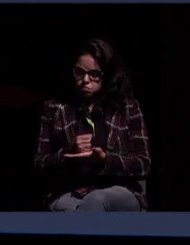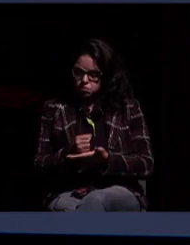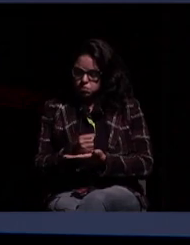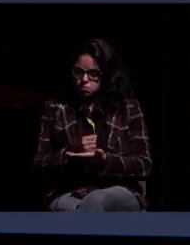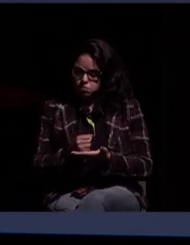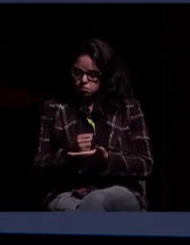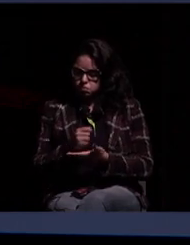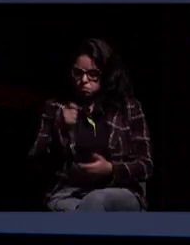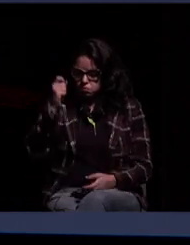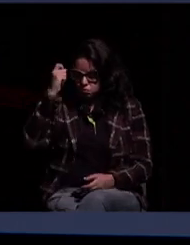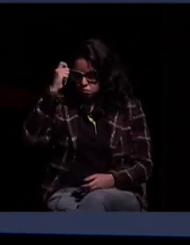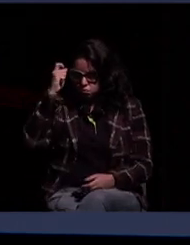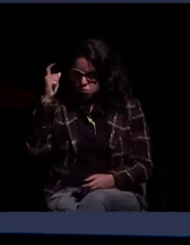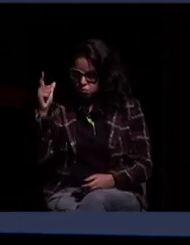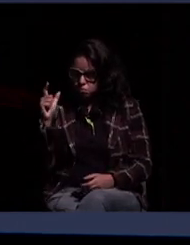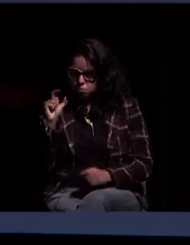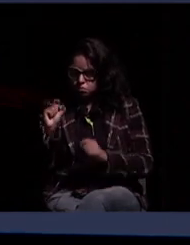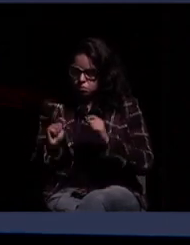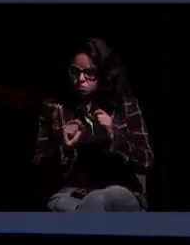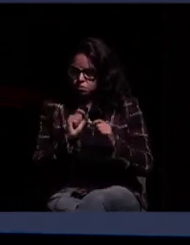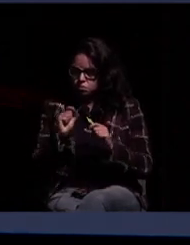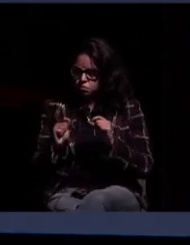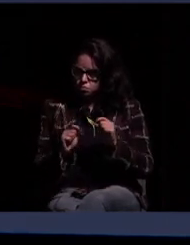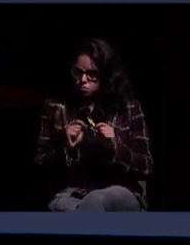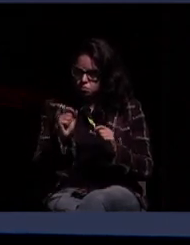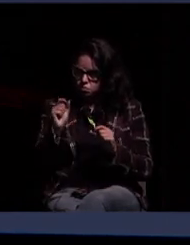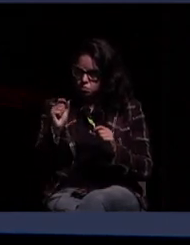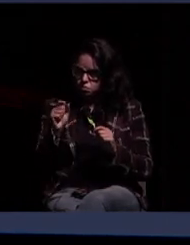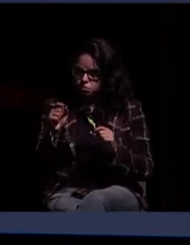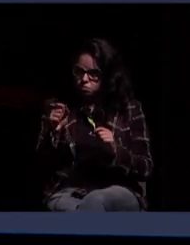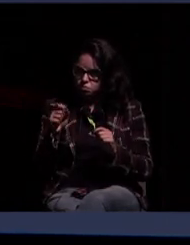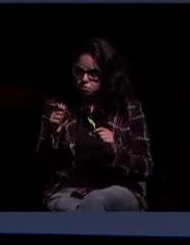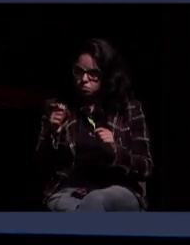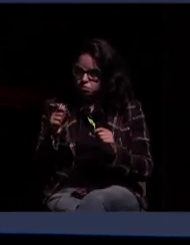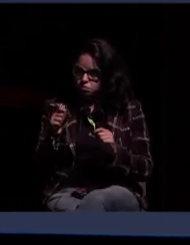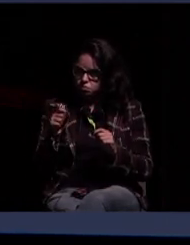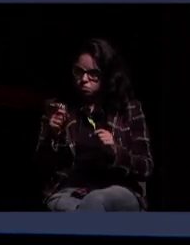in which foreigners,